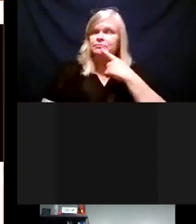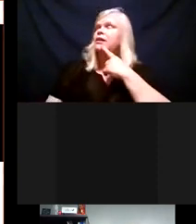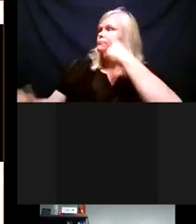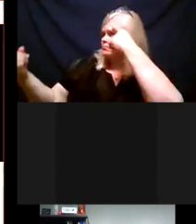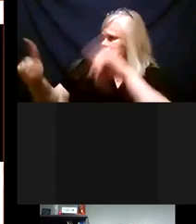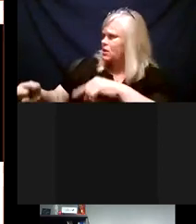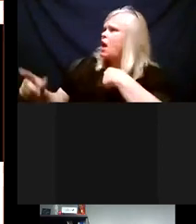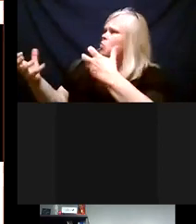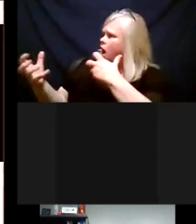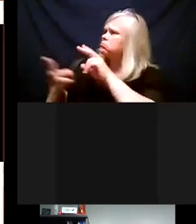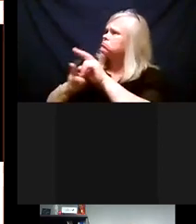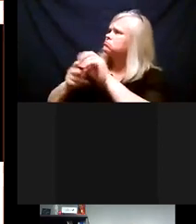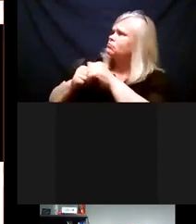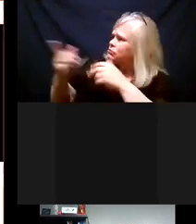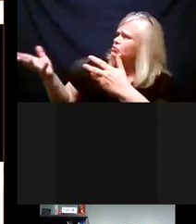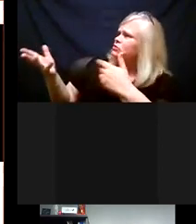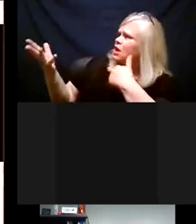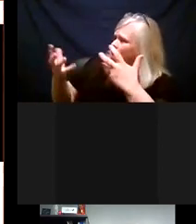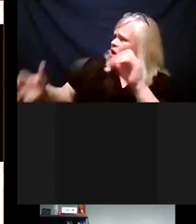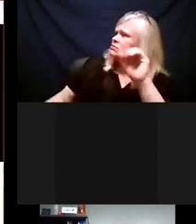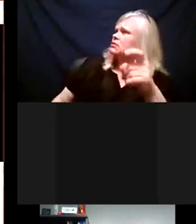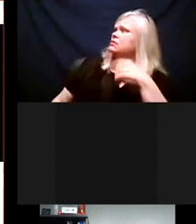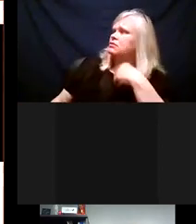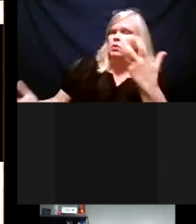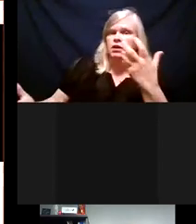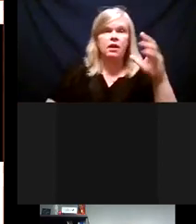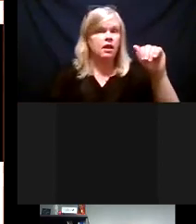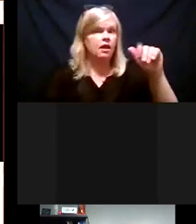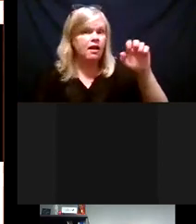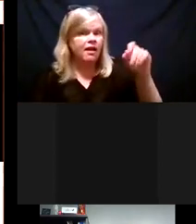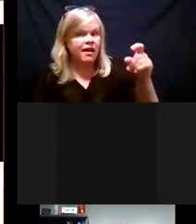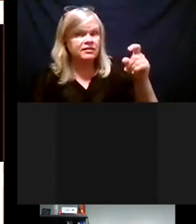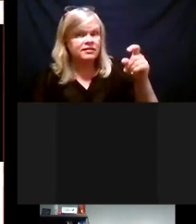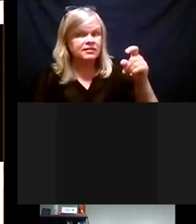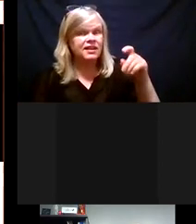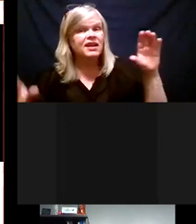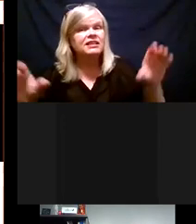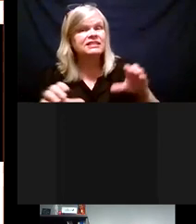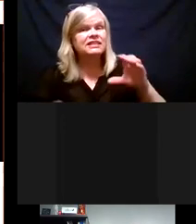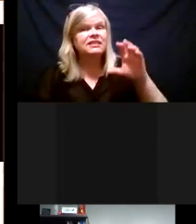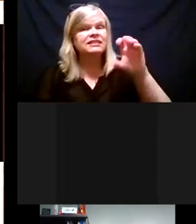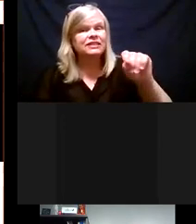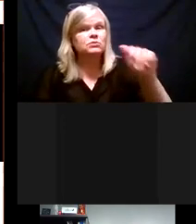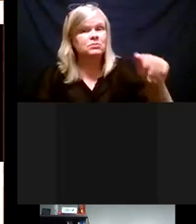SEX WITH YOU, ALEX, ALEX HAS SEXUAL ABUSE IN THE 3RD DEGREE.